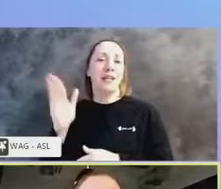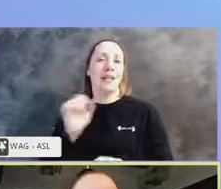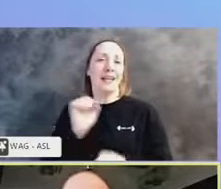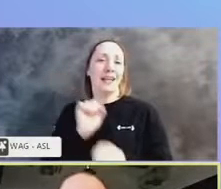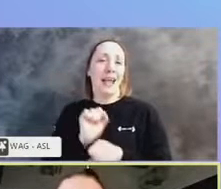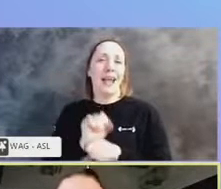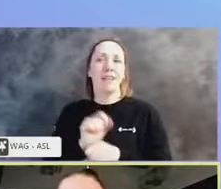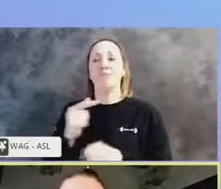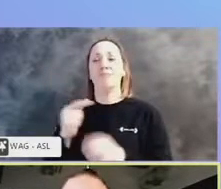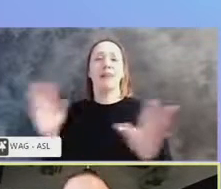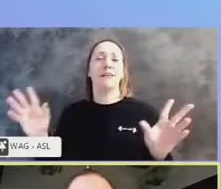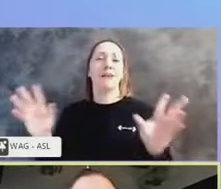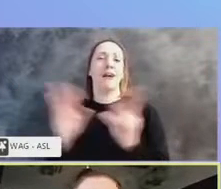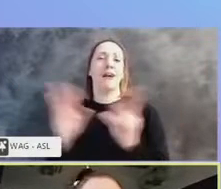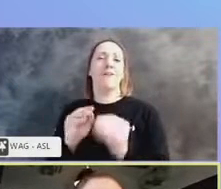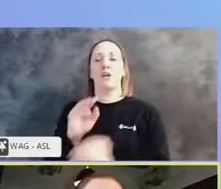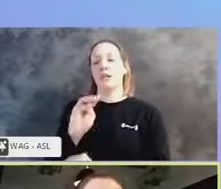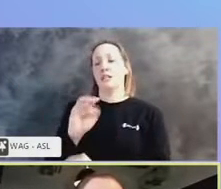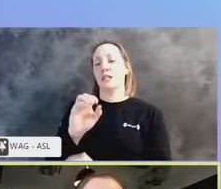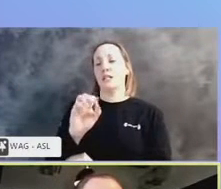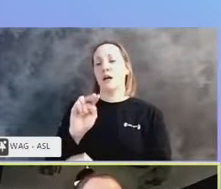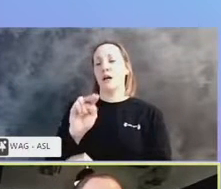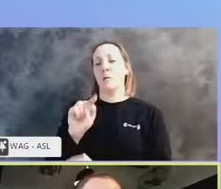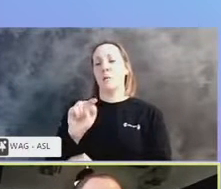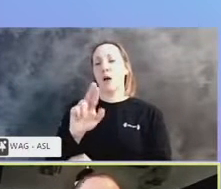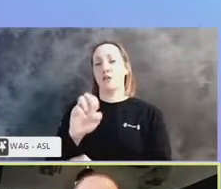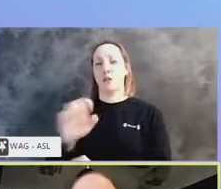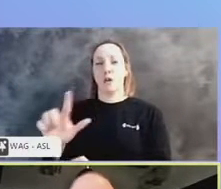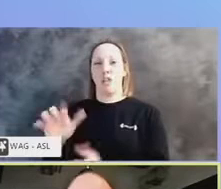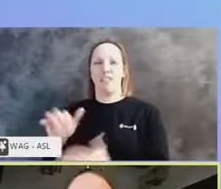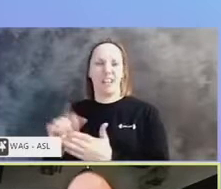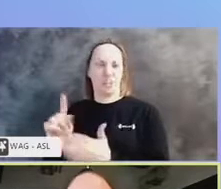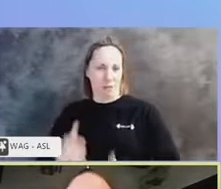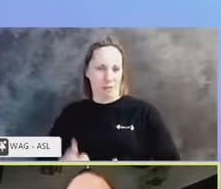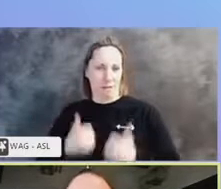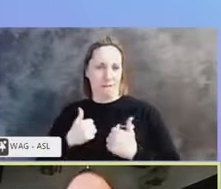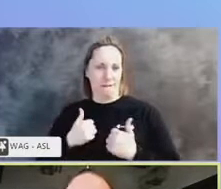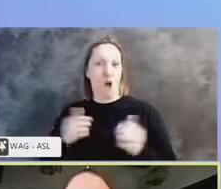years ago to the day. I'm doing my very first public speaking gig at a conference